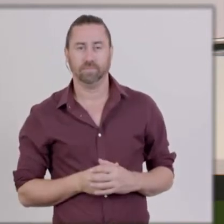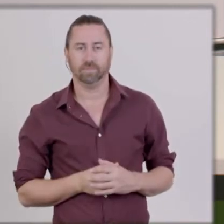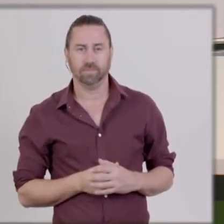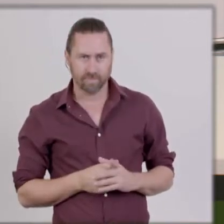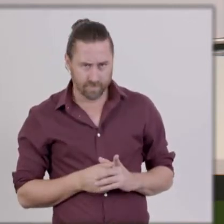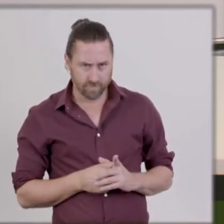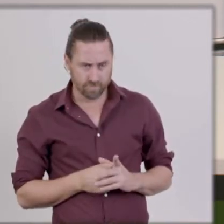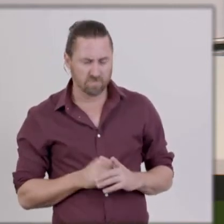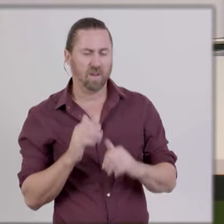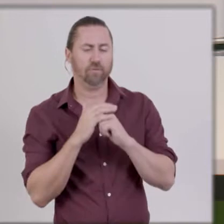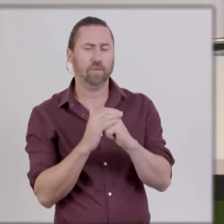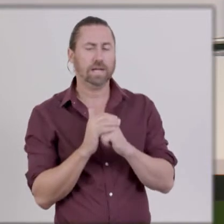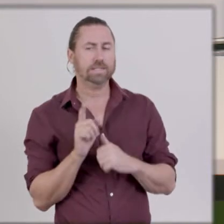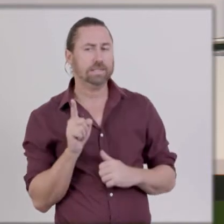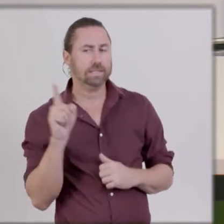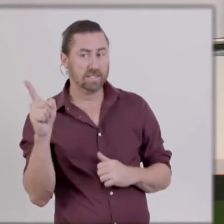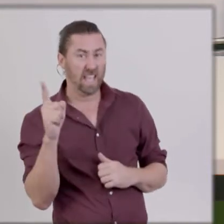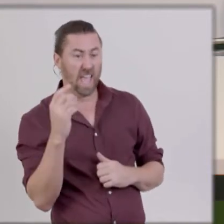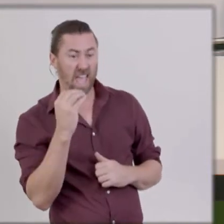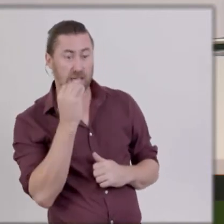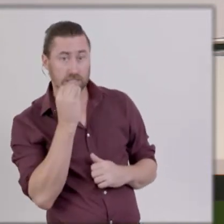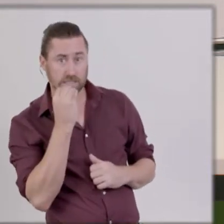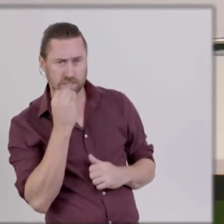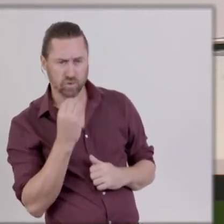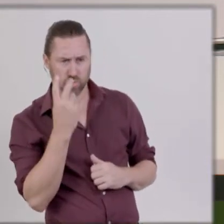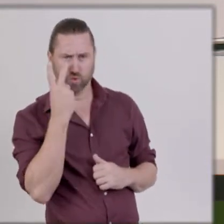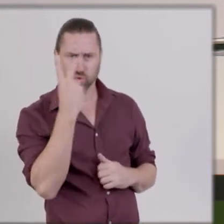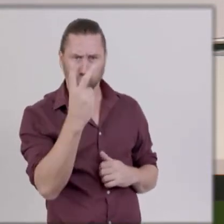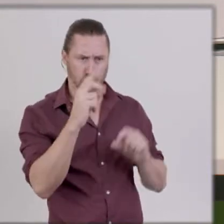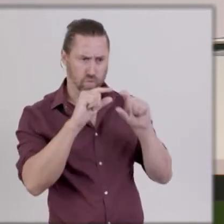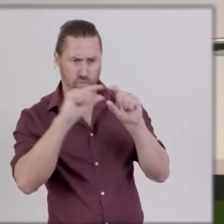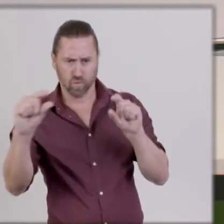His friend ate two chocolate bars.